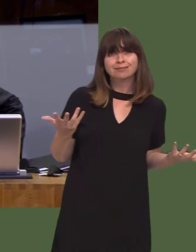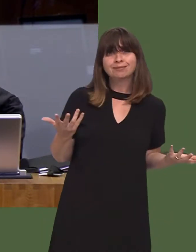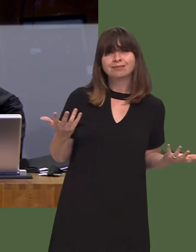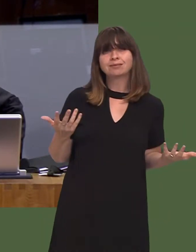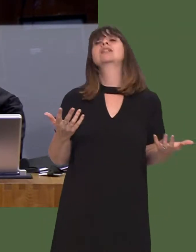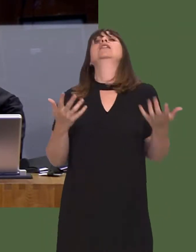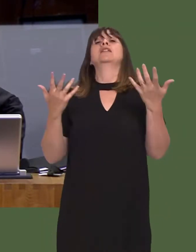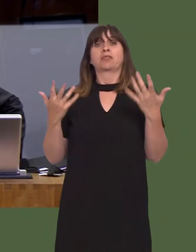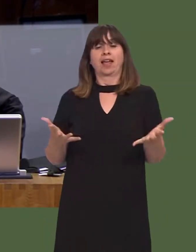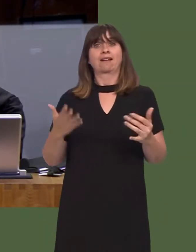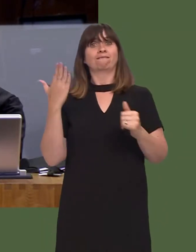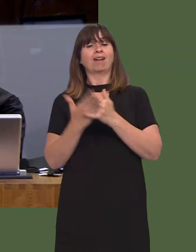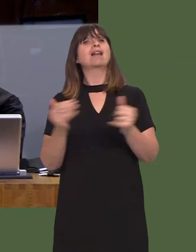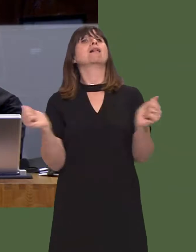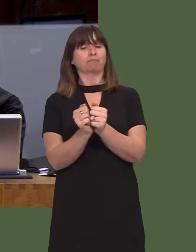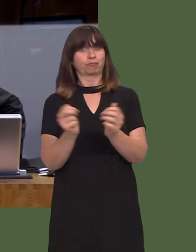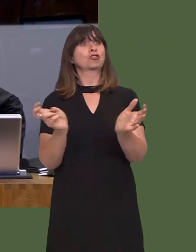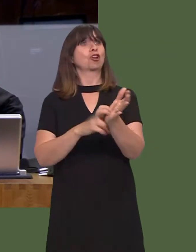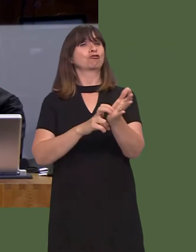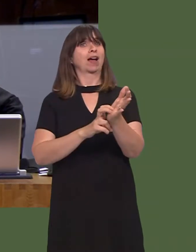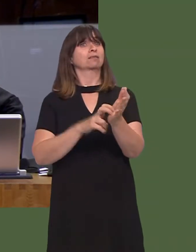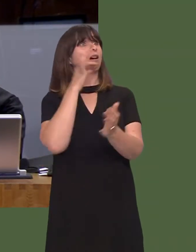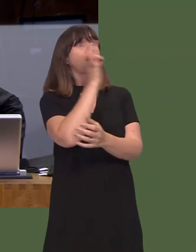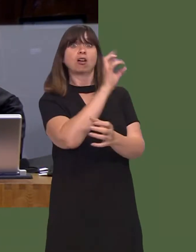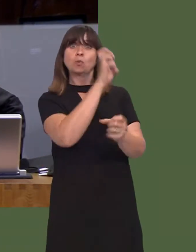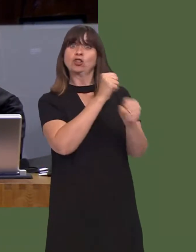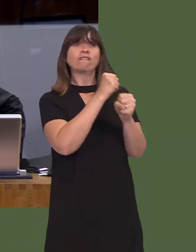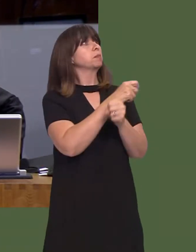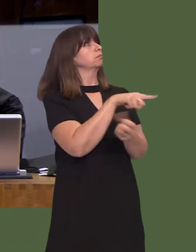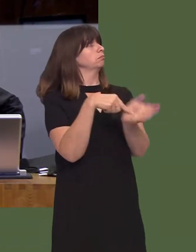that is. And then, when a final contract was offered, they came to the Welsh Government